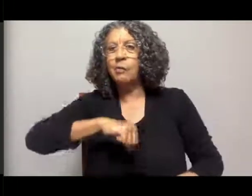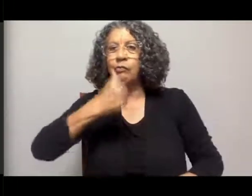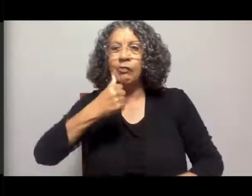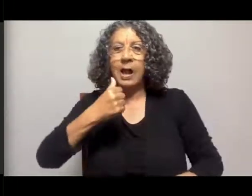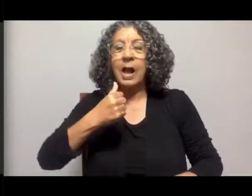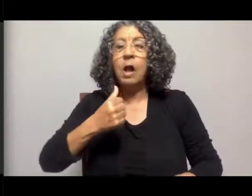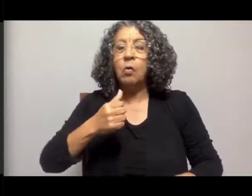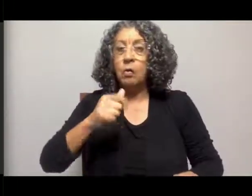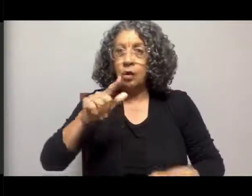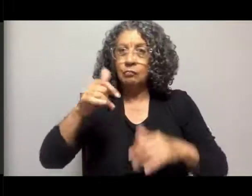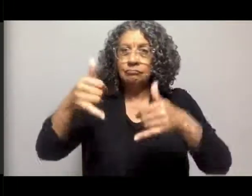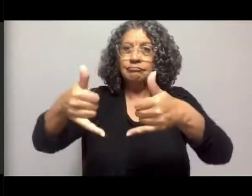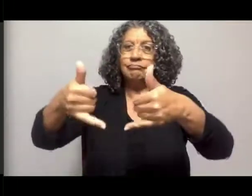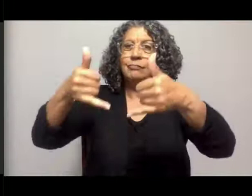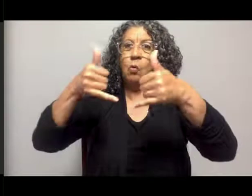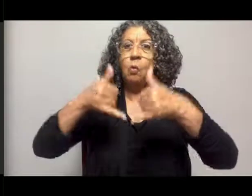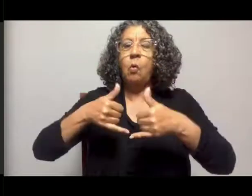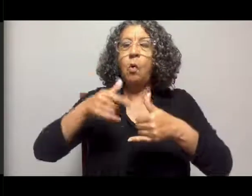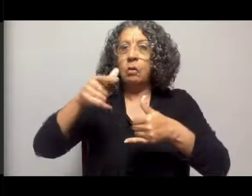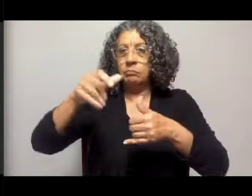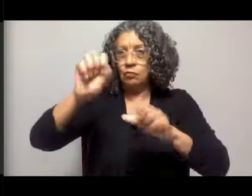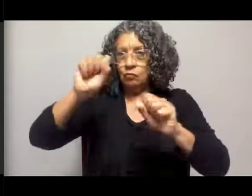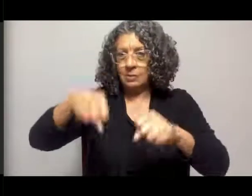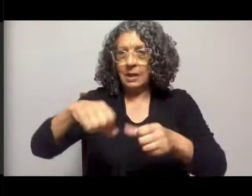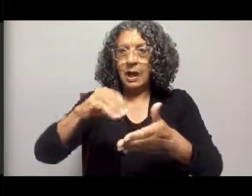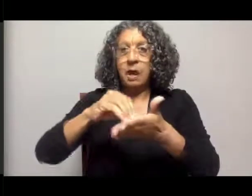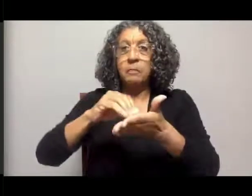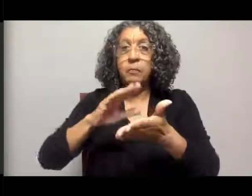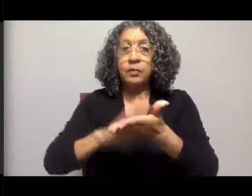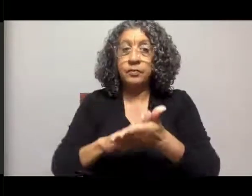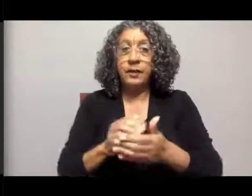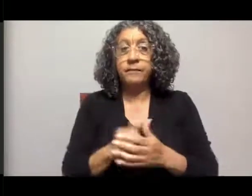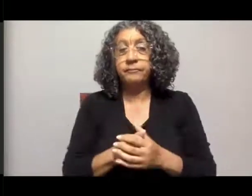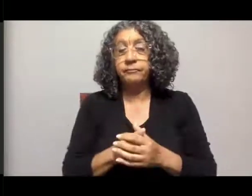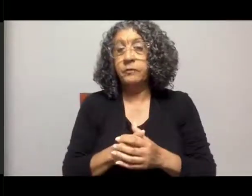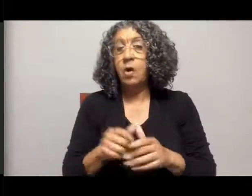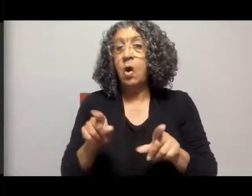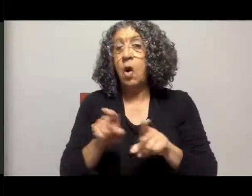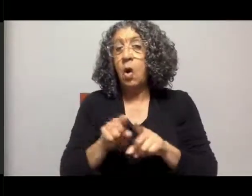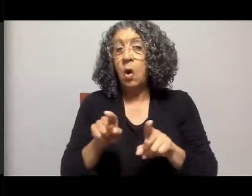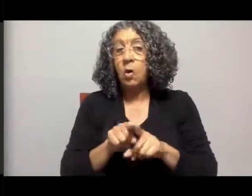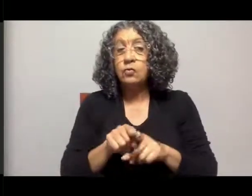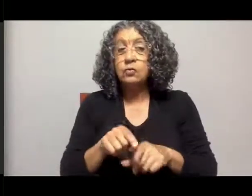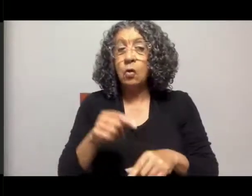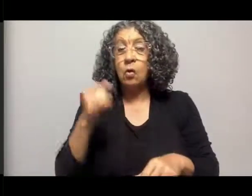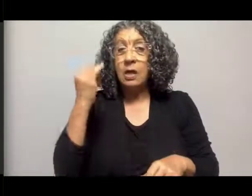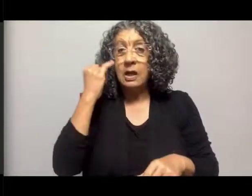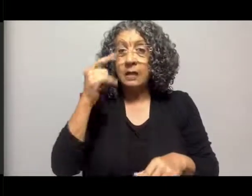like an achievement, they were proud of you and you received that award you could put that down.